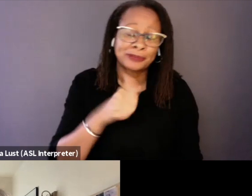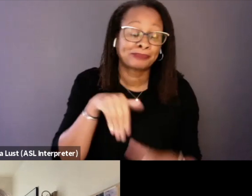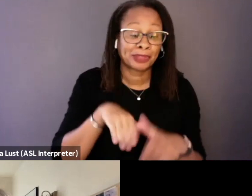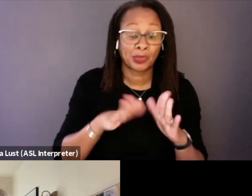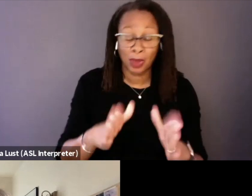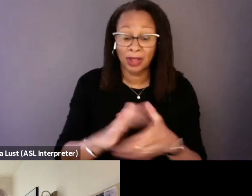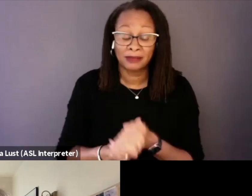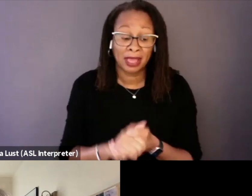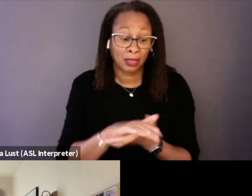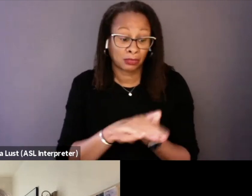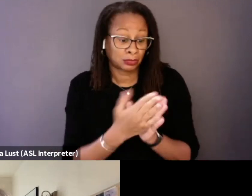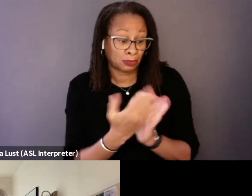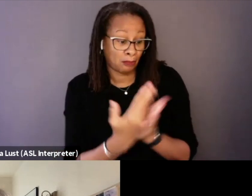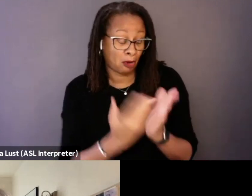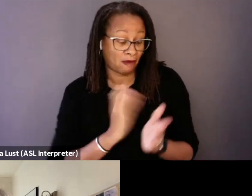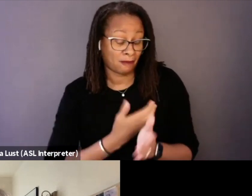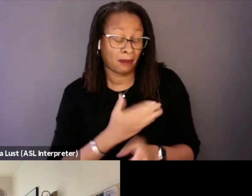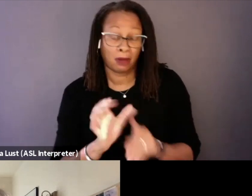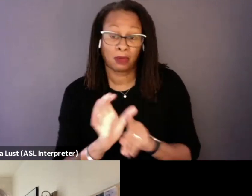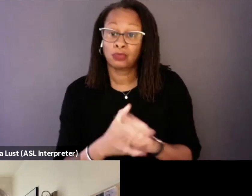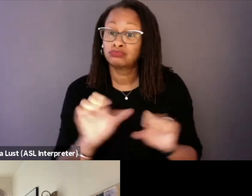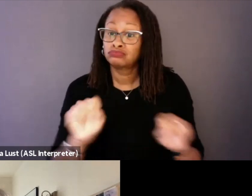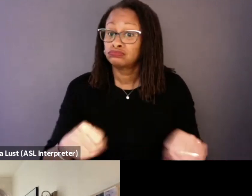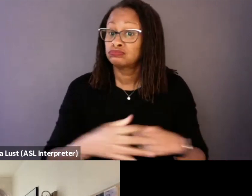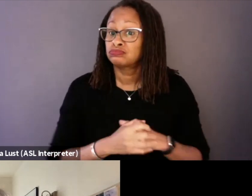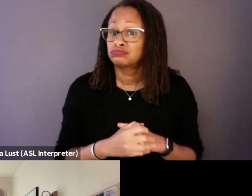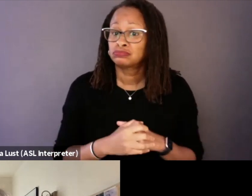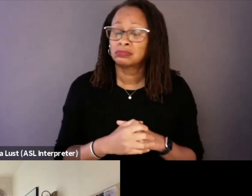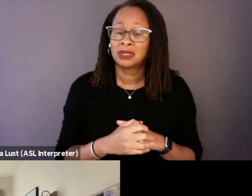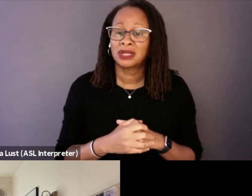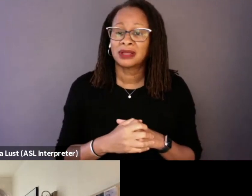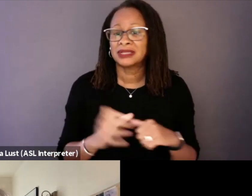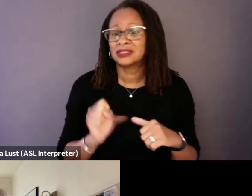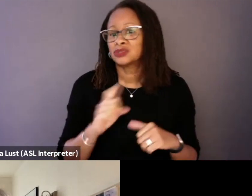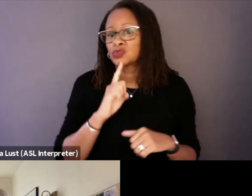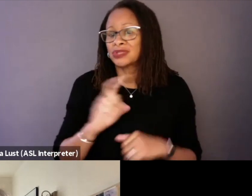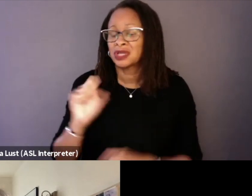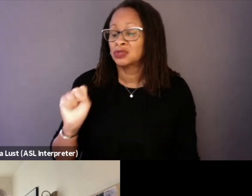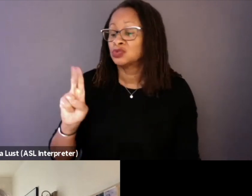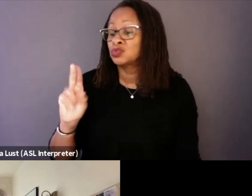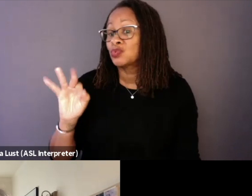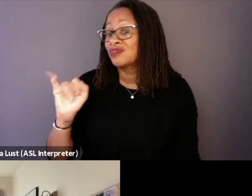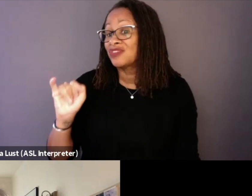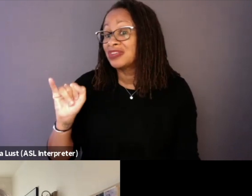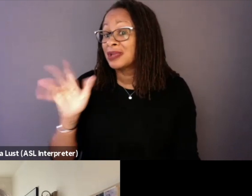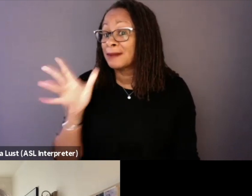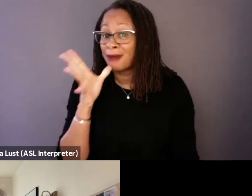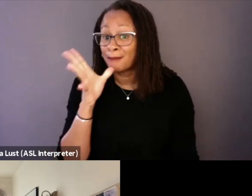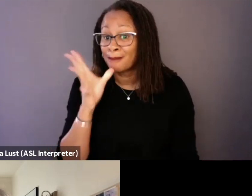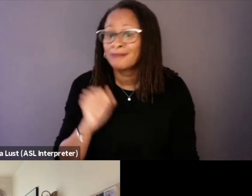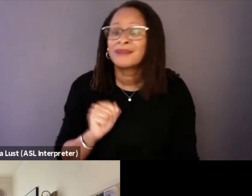for the most part, it was the Sufi Imams that we're using this chat